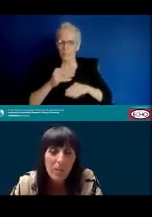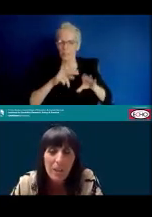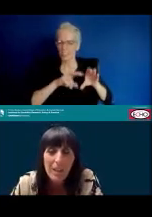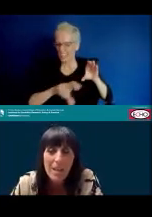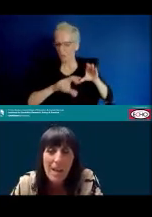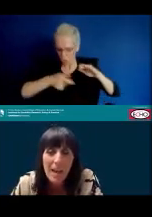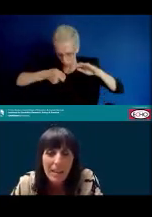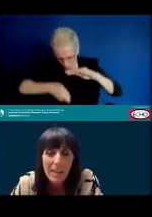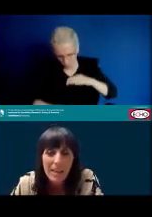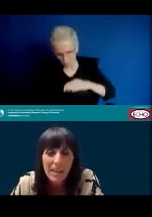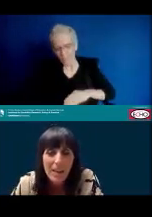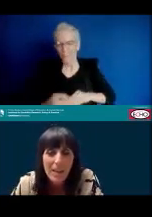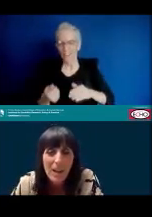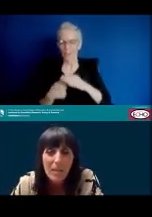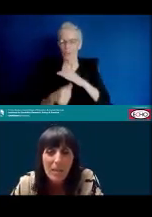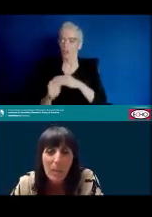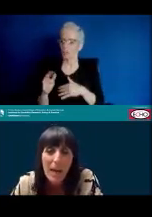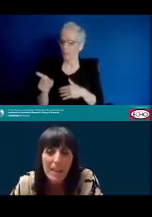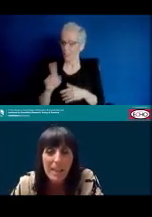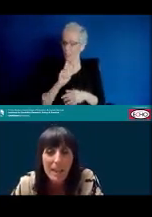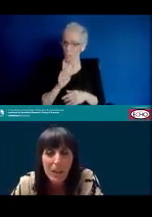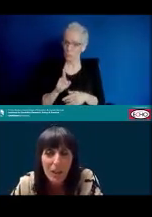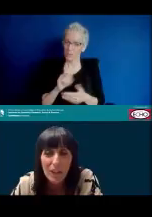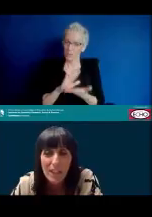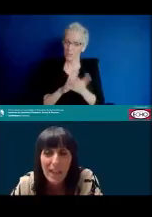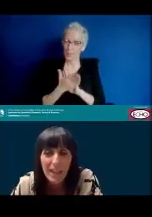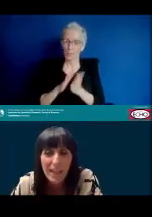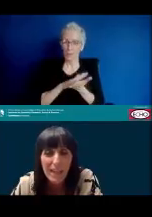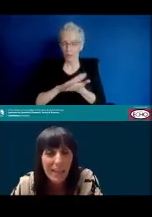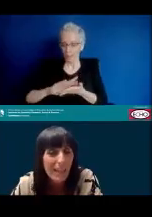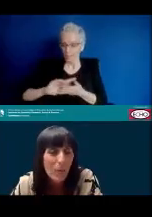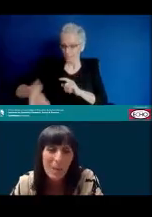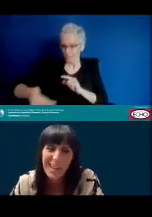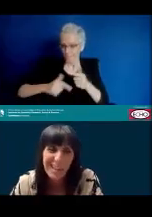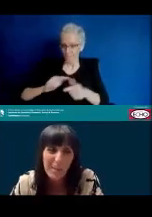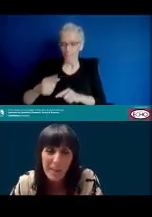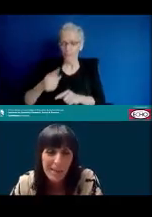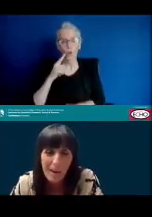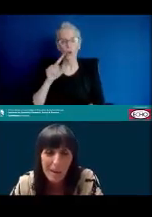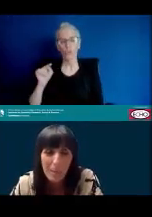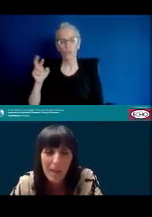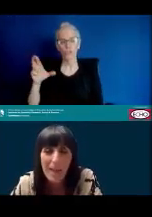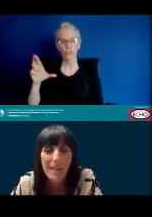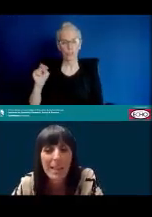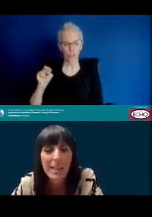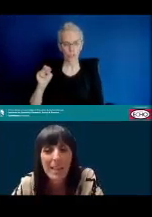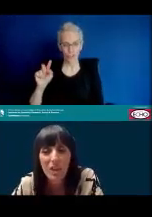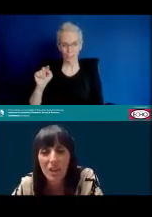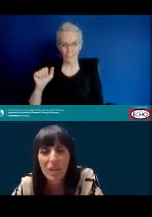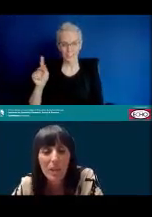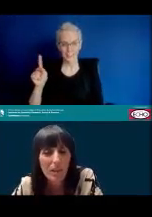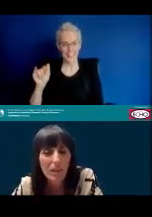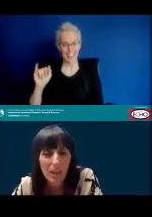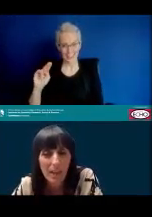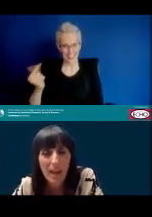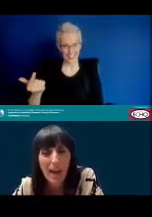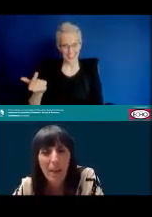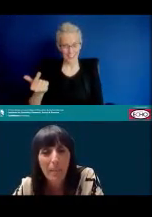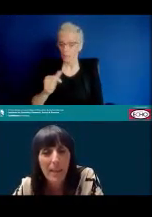really nice interaction of practicing turn taking it wasn't something that was planned. It just was learning that happened